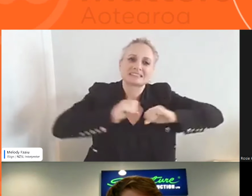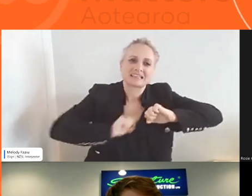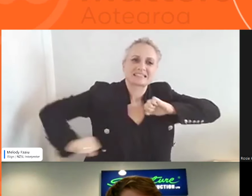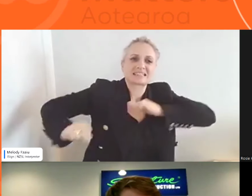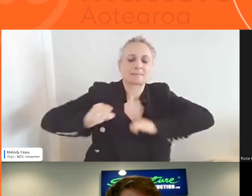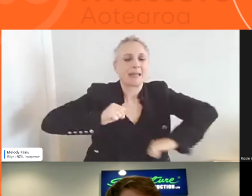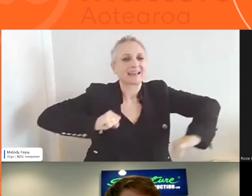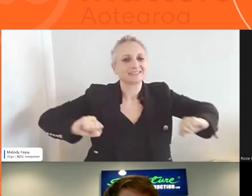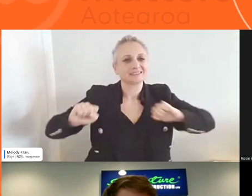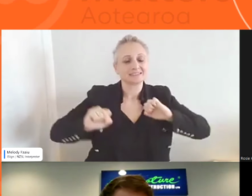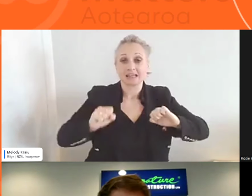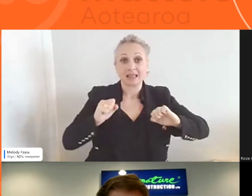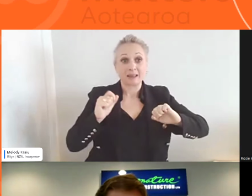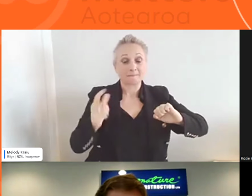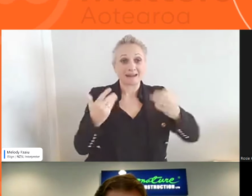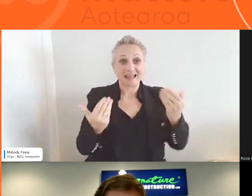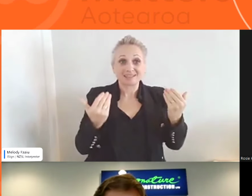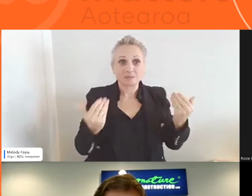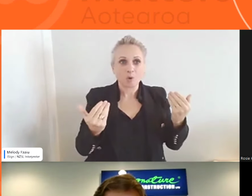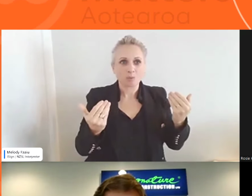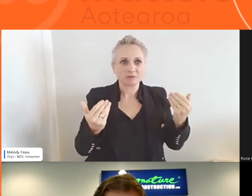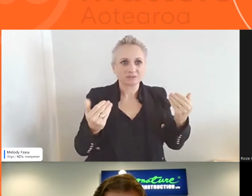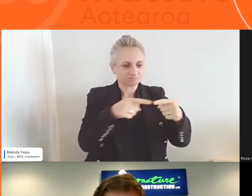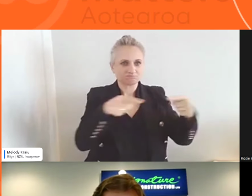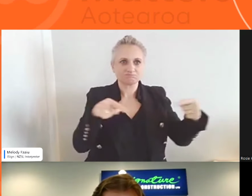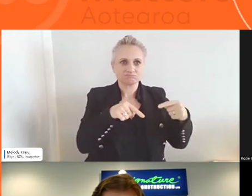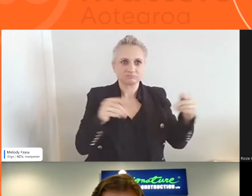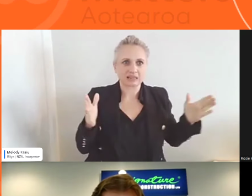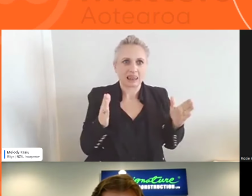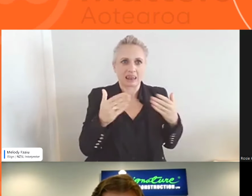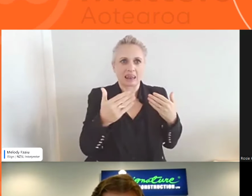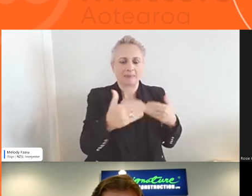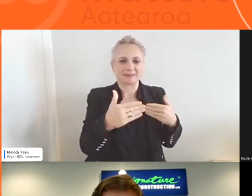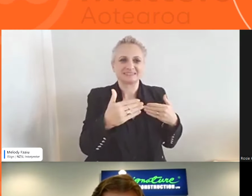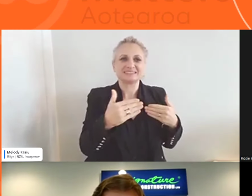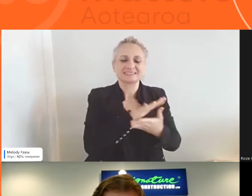for that generosity of space, there is compromising that goes on. The